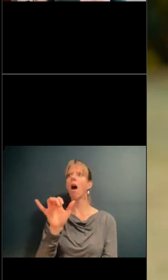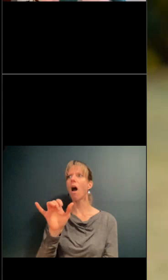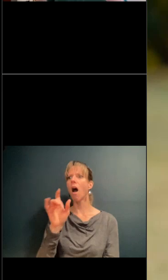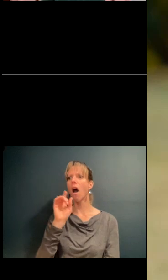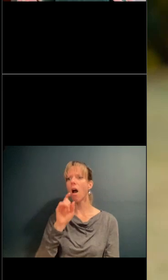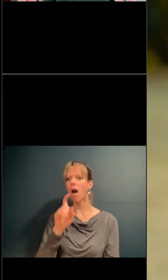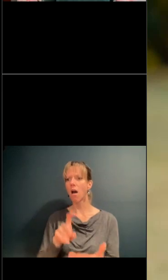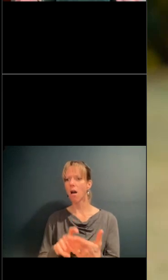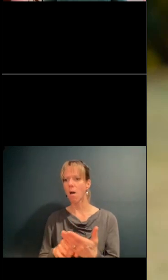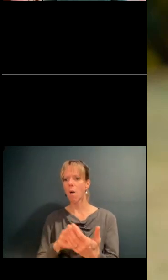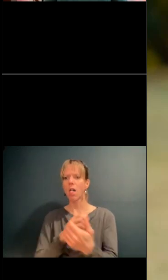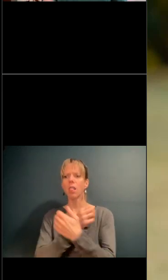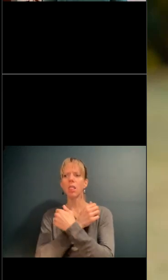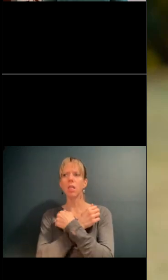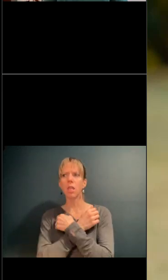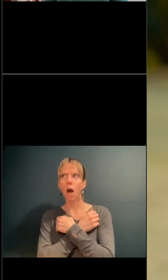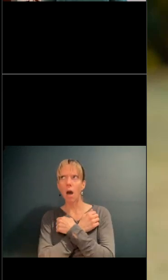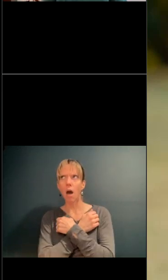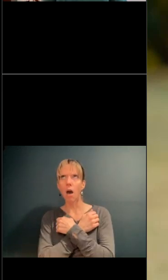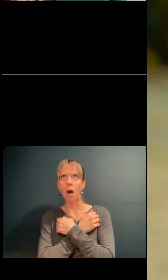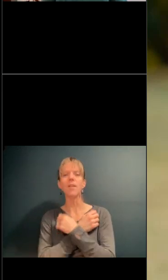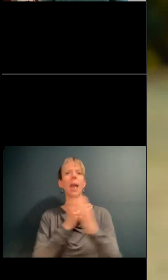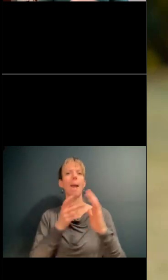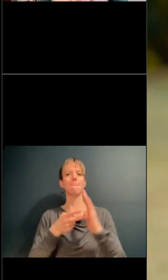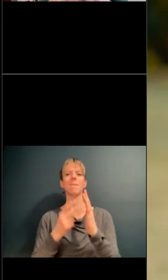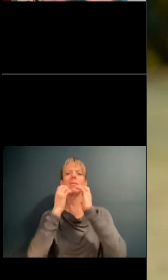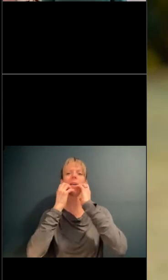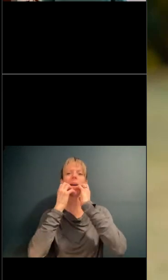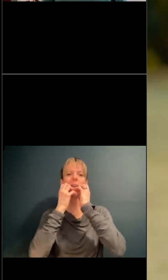Love is a thing that leads us to care about someone's flourishing all seven